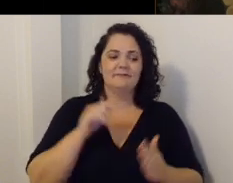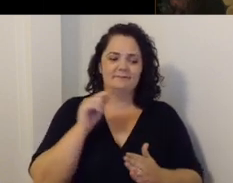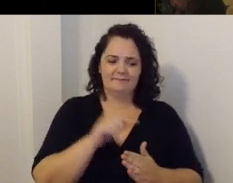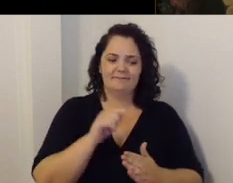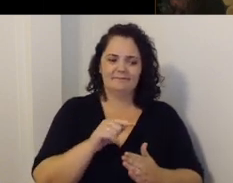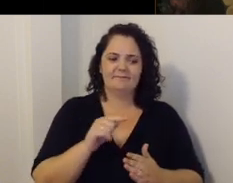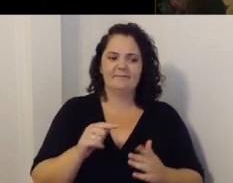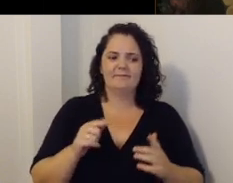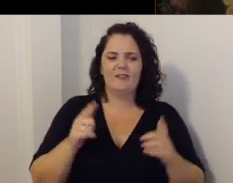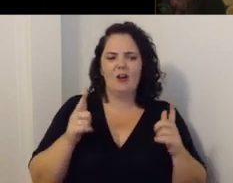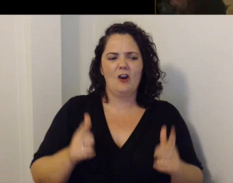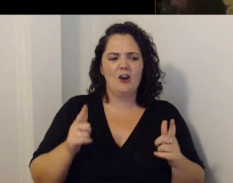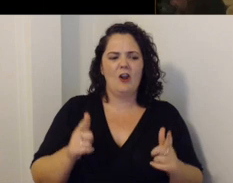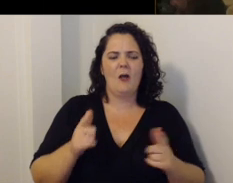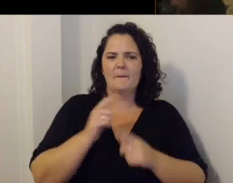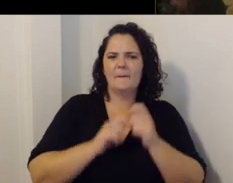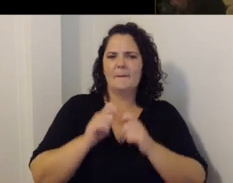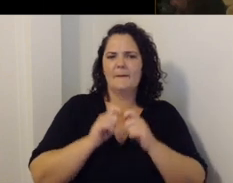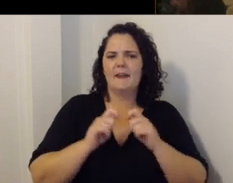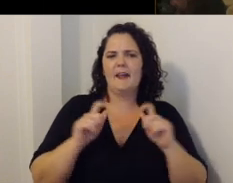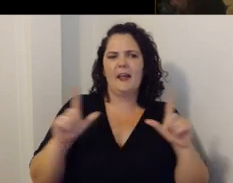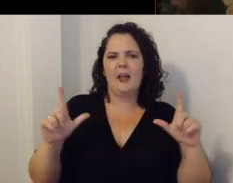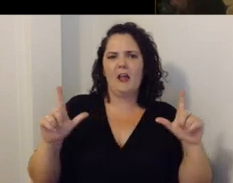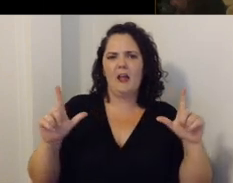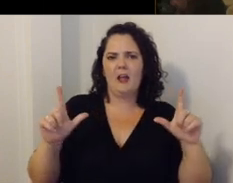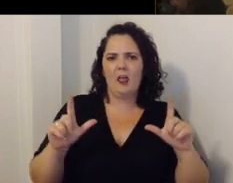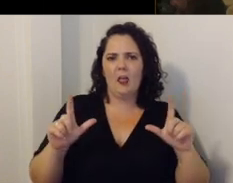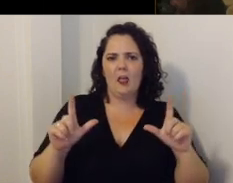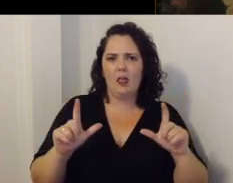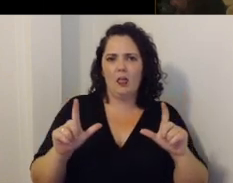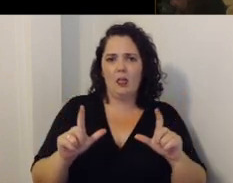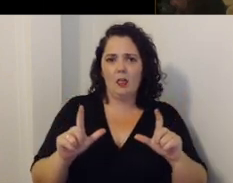cut down and this happens to a lot of paintings through history as they're framed and reframed